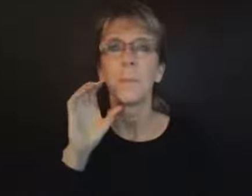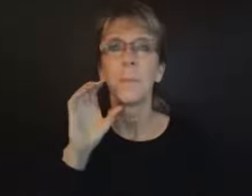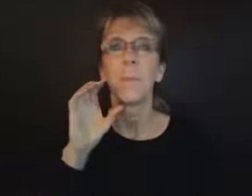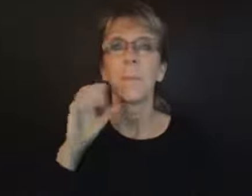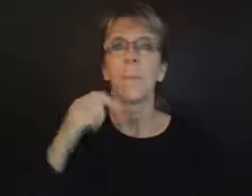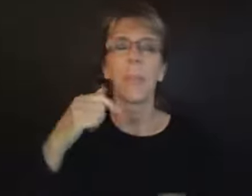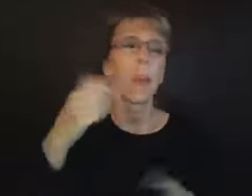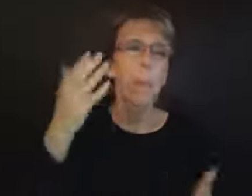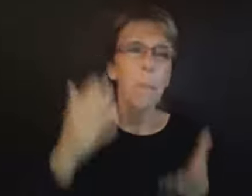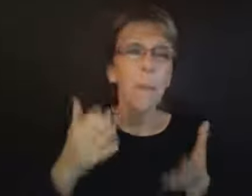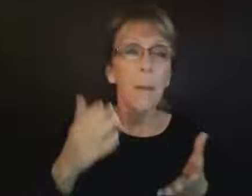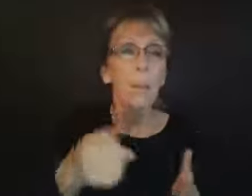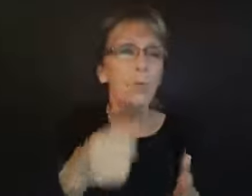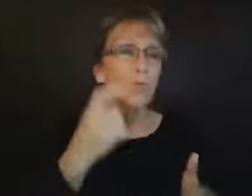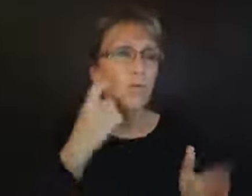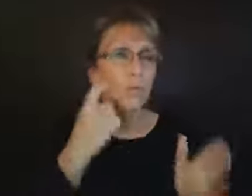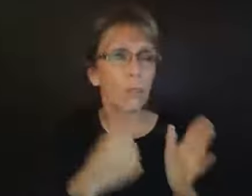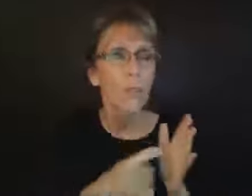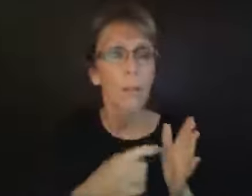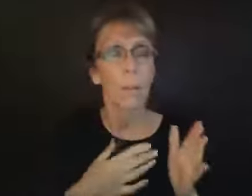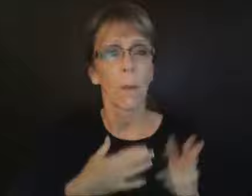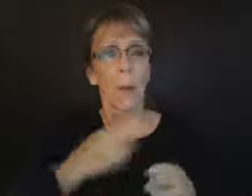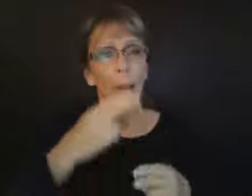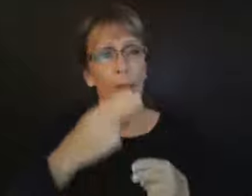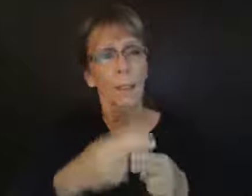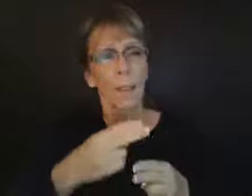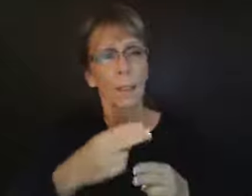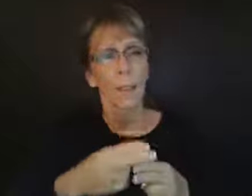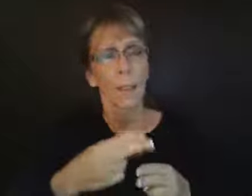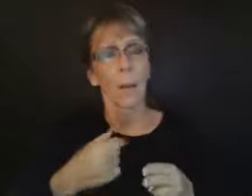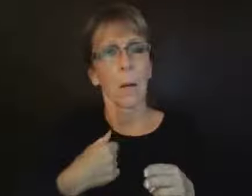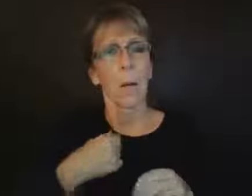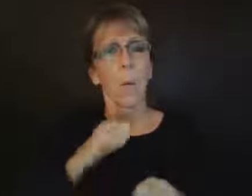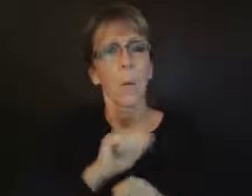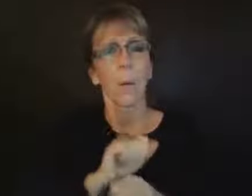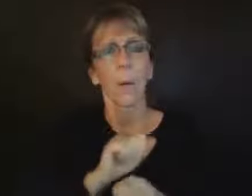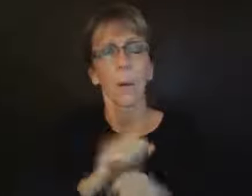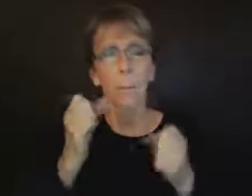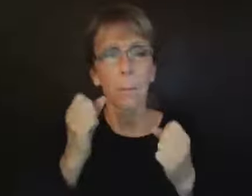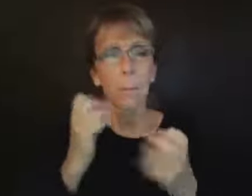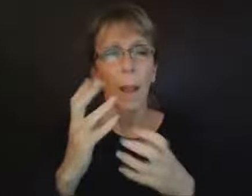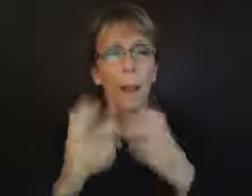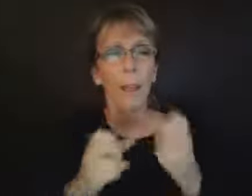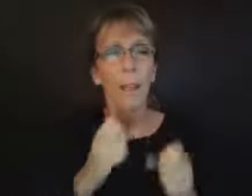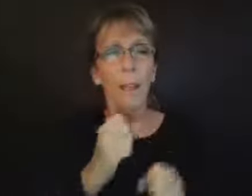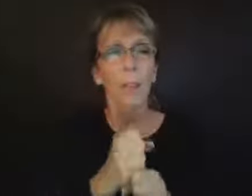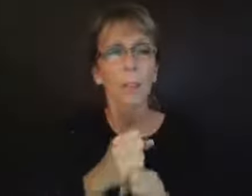Maybe you recognize my name. I worked for many years